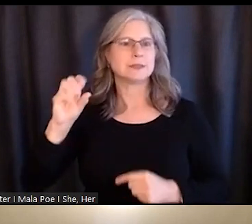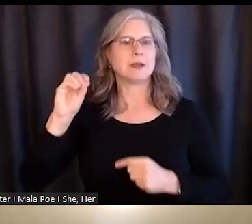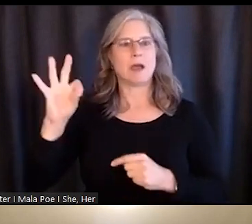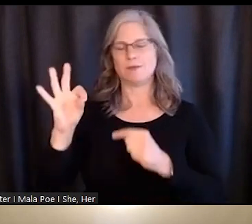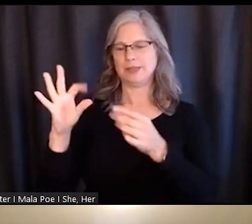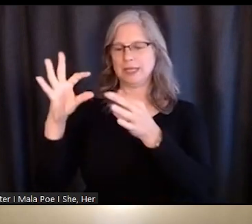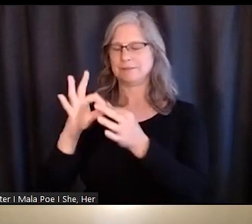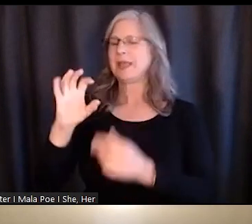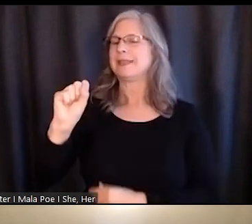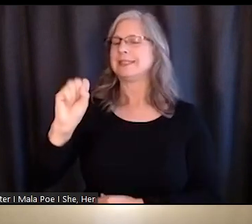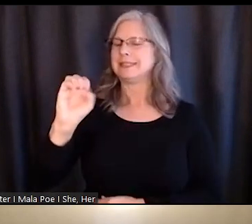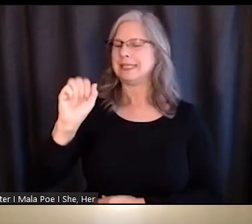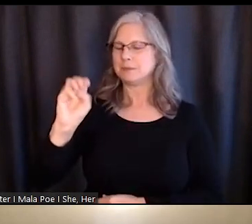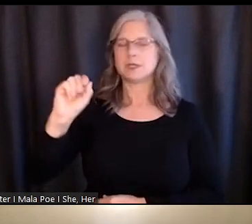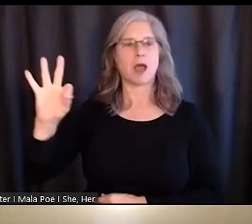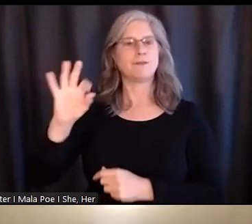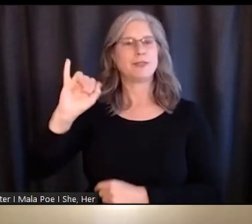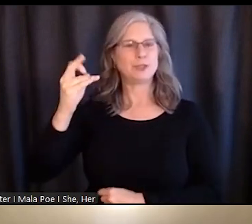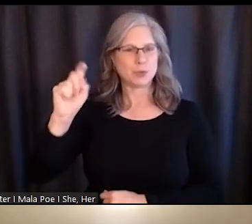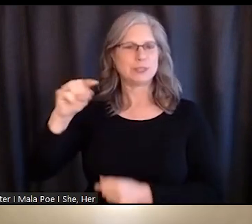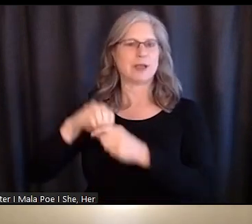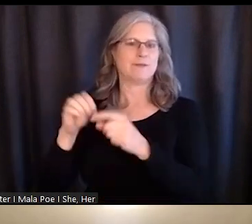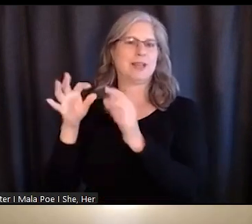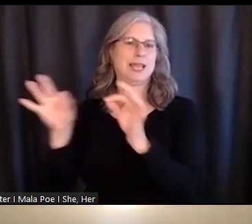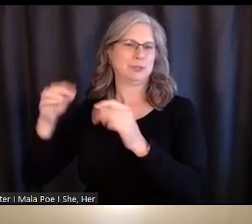So I'm going to talk to you a lot about this particular study that